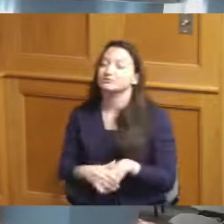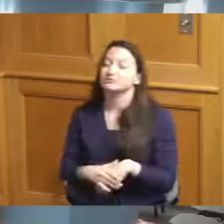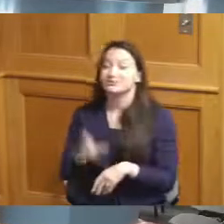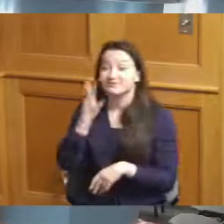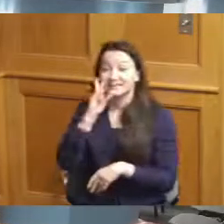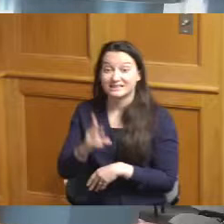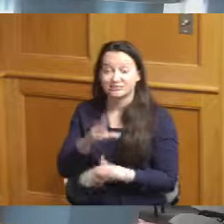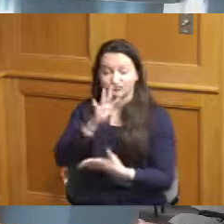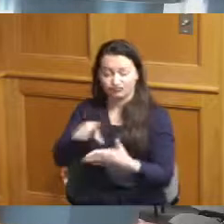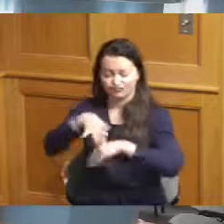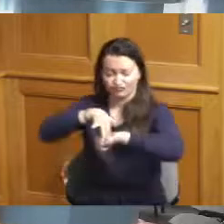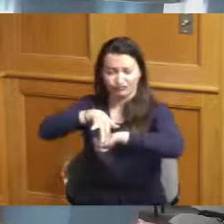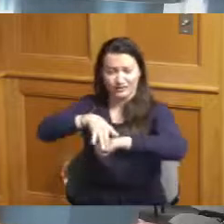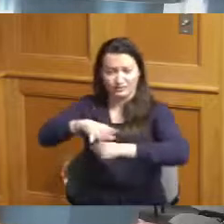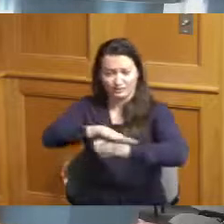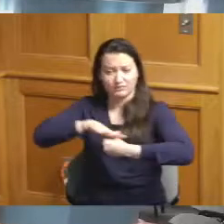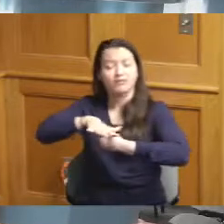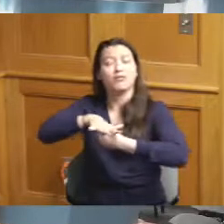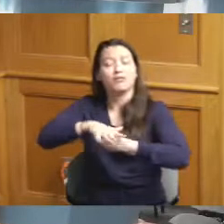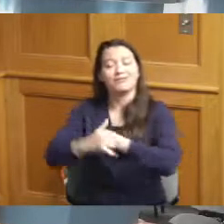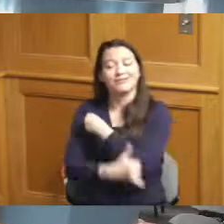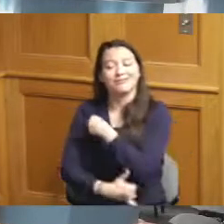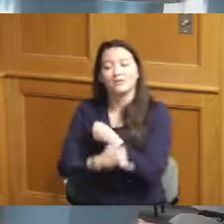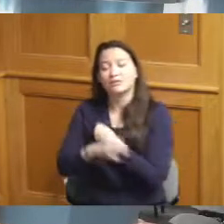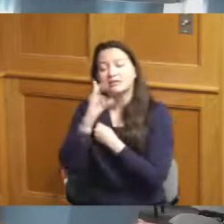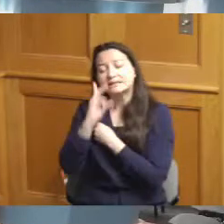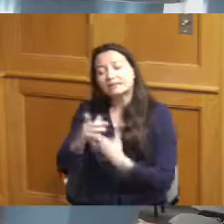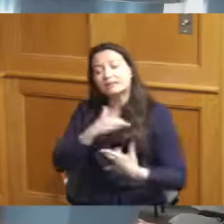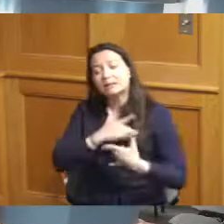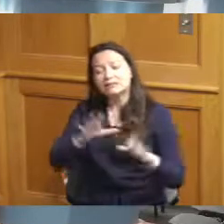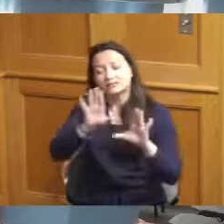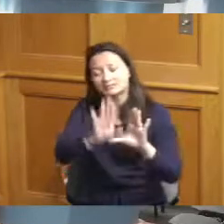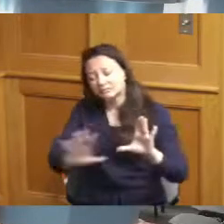at it geographically amongst the county you can see that kind of is spreading throughout